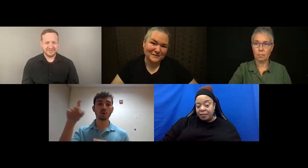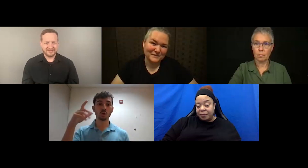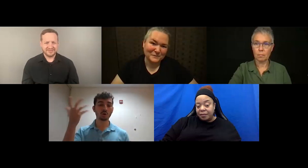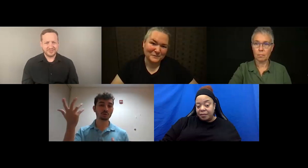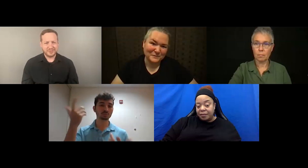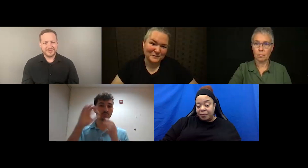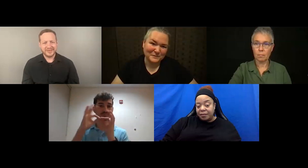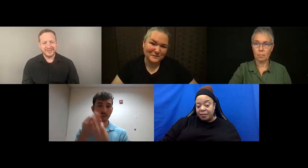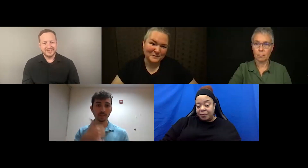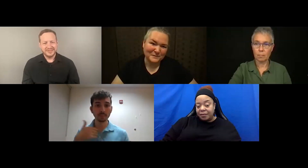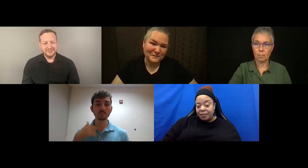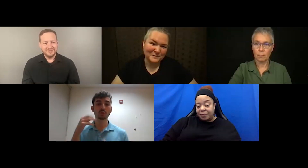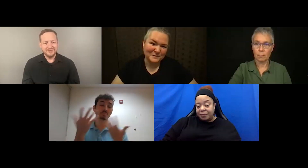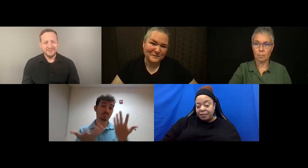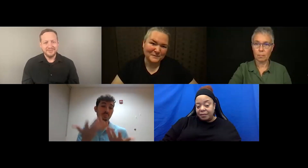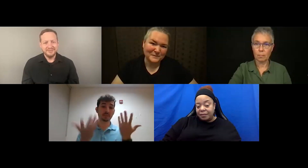Maybe I'm calling a family member, maybe that's where I would use it or, I don't